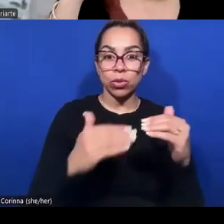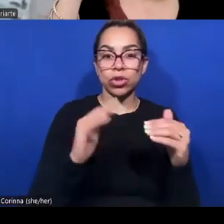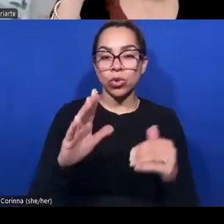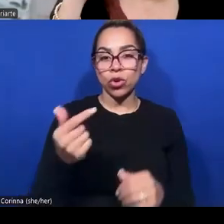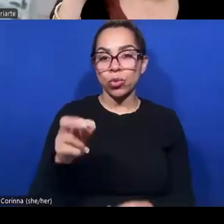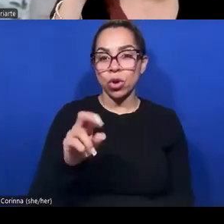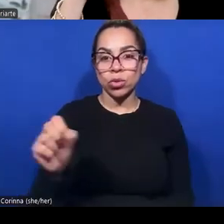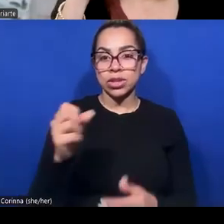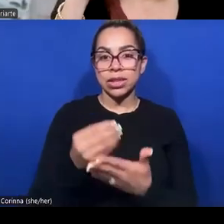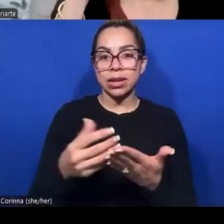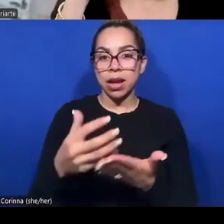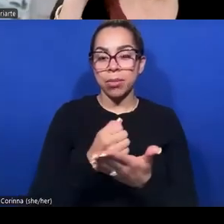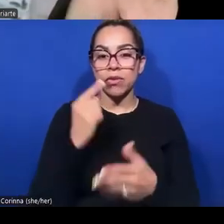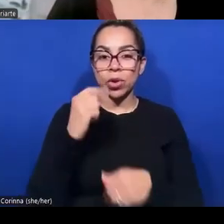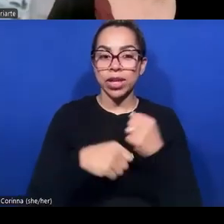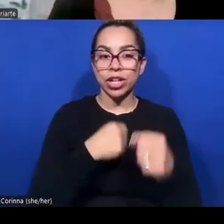up to,